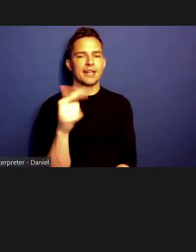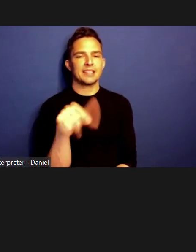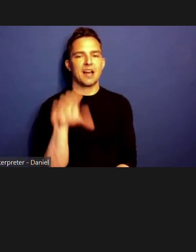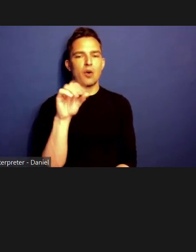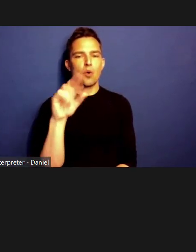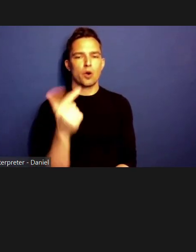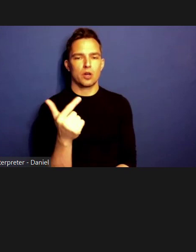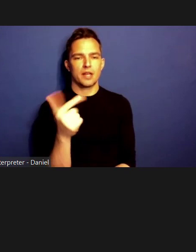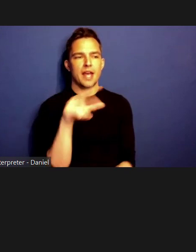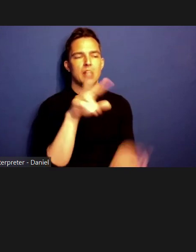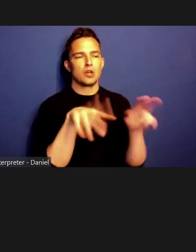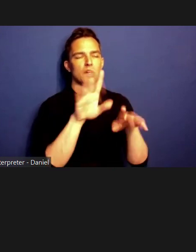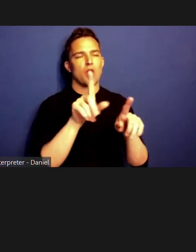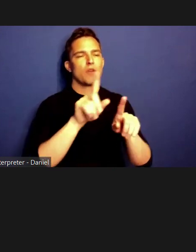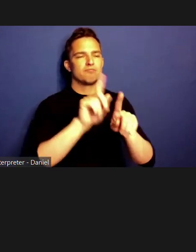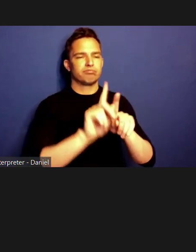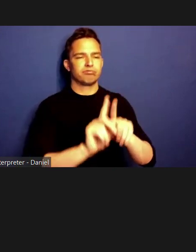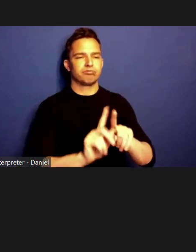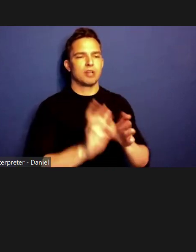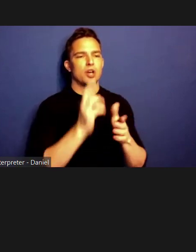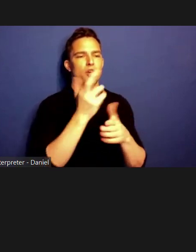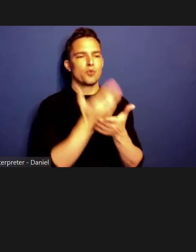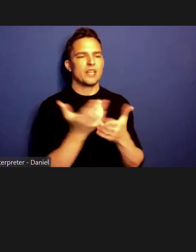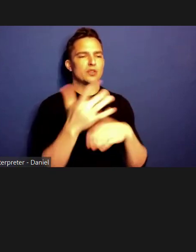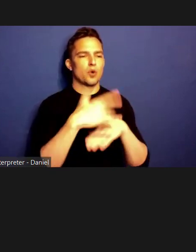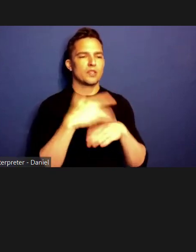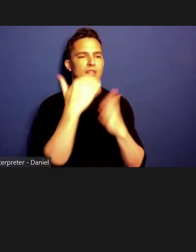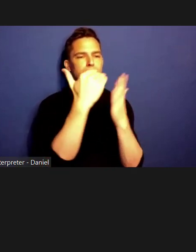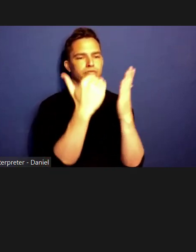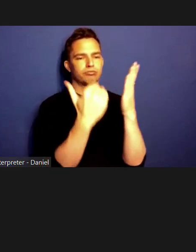Remember that this webinar has been recorded.